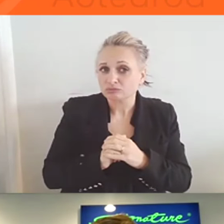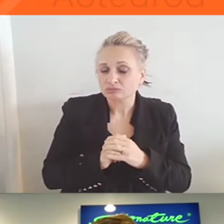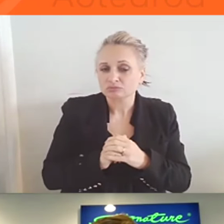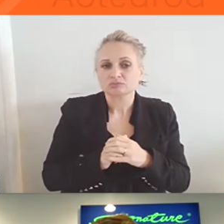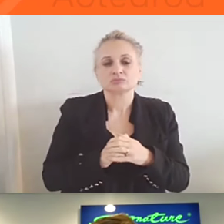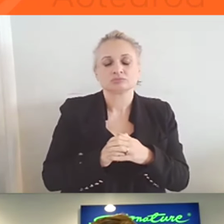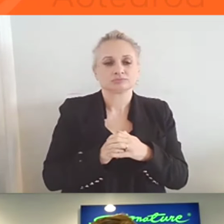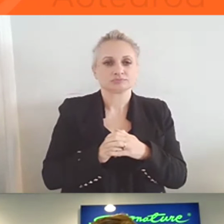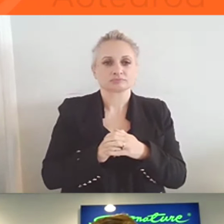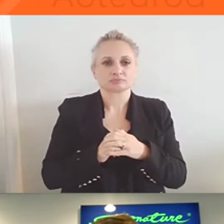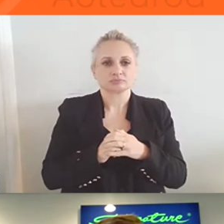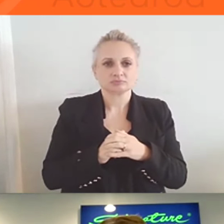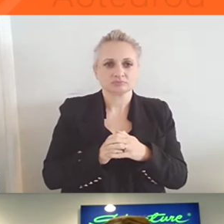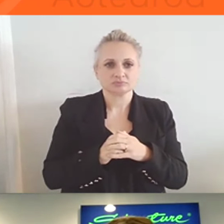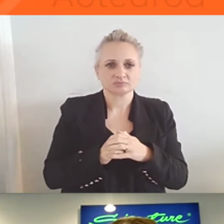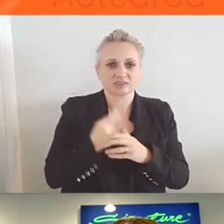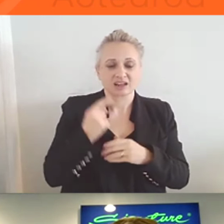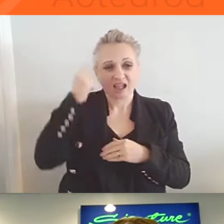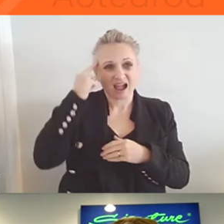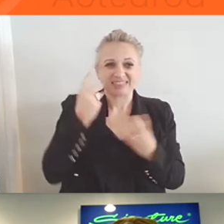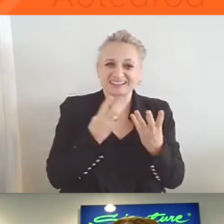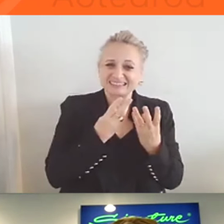There's certainly, I think, some builders who are building better.